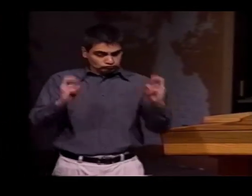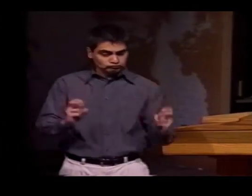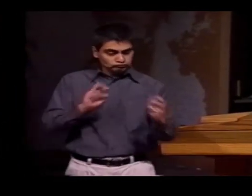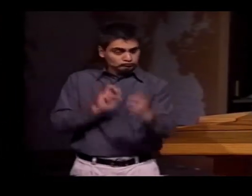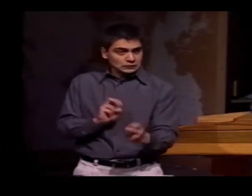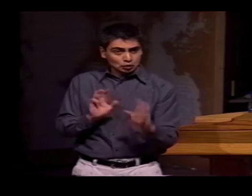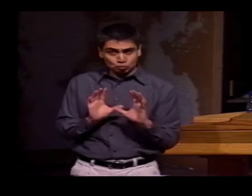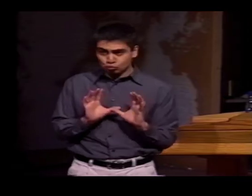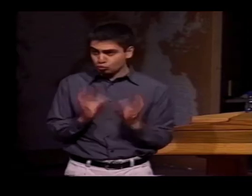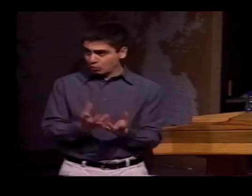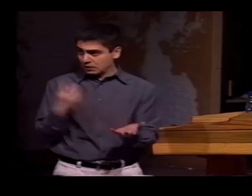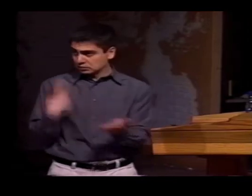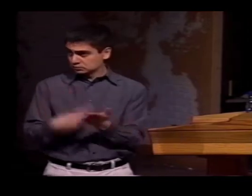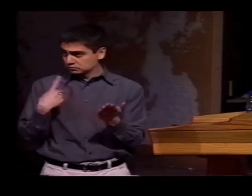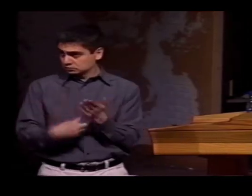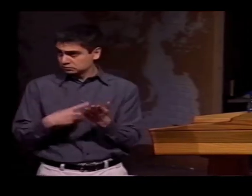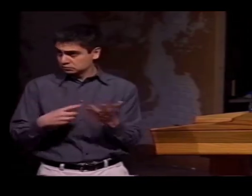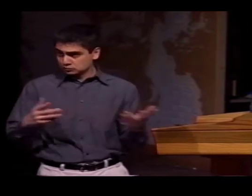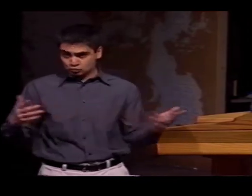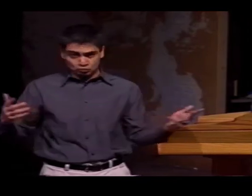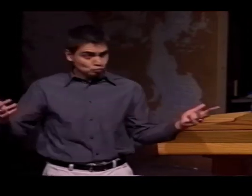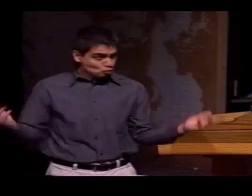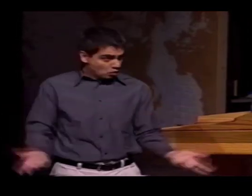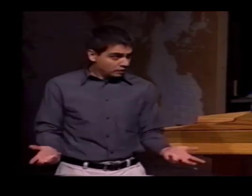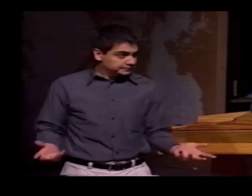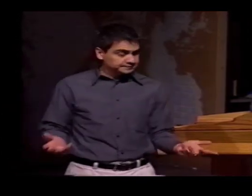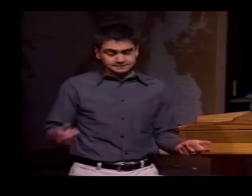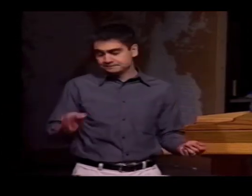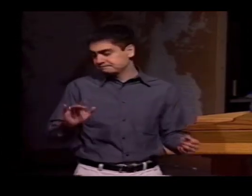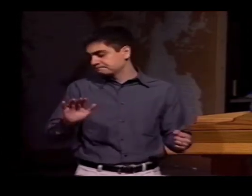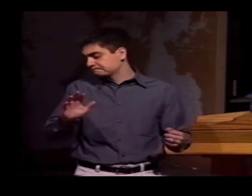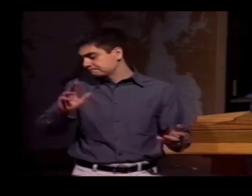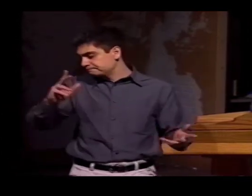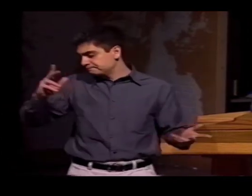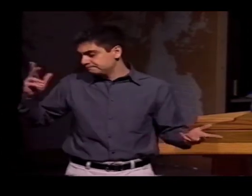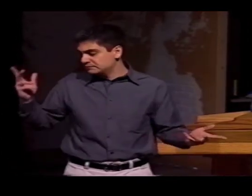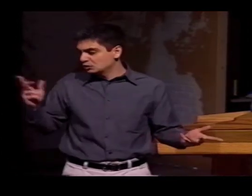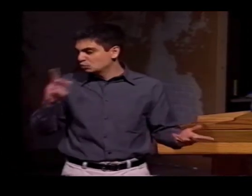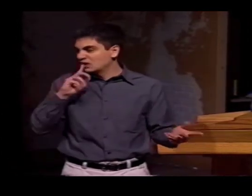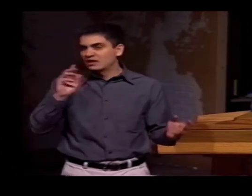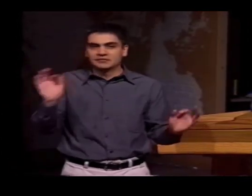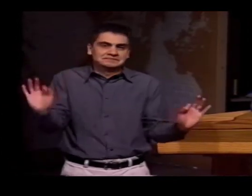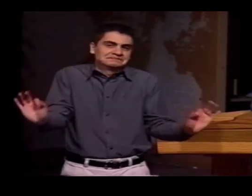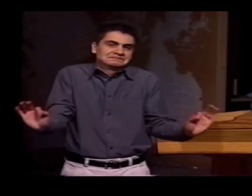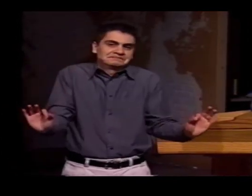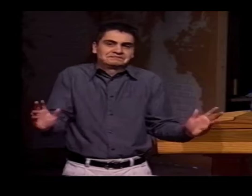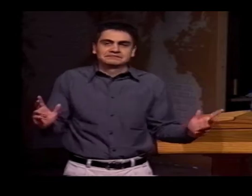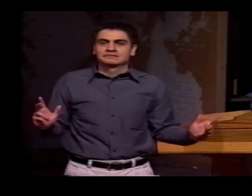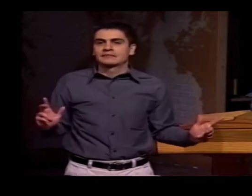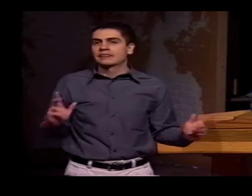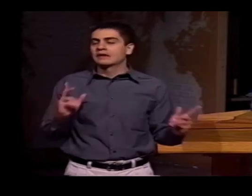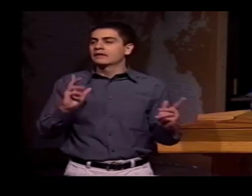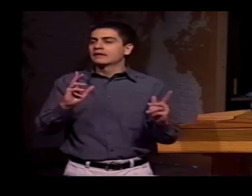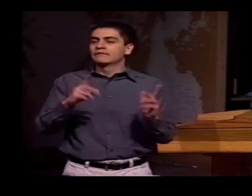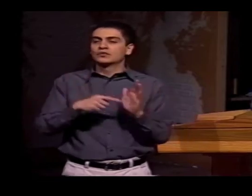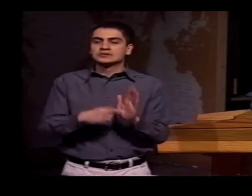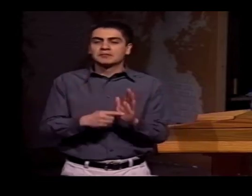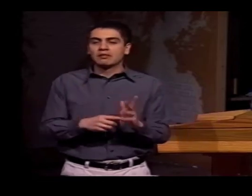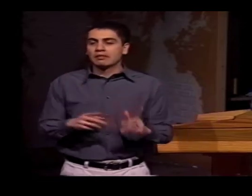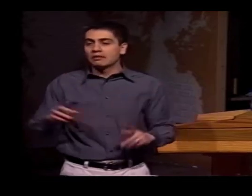AT THAT POINT, WE WOULD HAVE THE 4 IN THE ROOM AND DISCUSS... SOME TRIVIAL TOPIC,